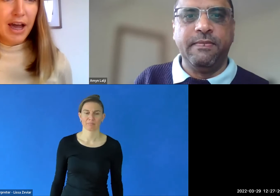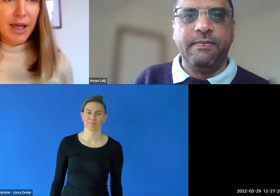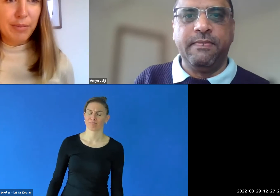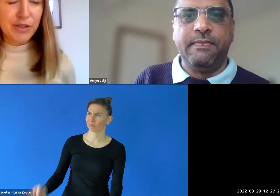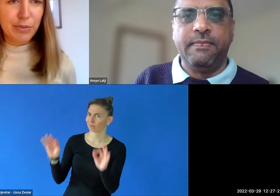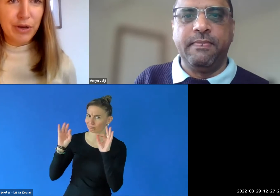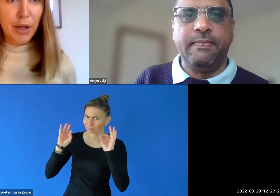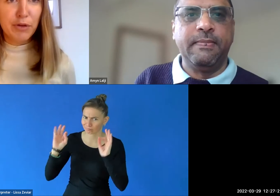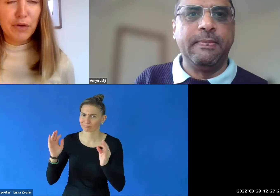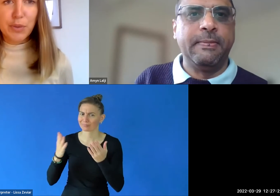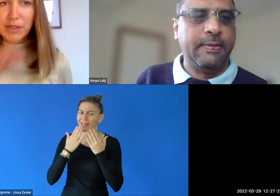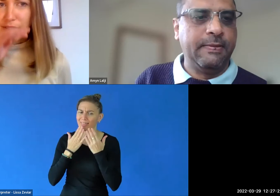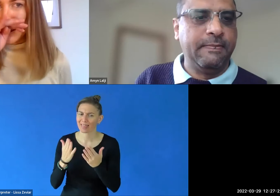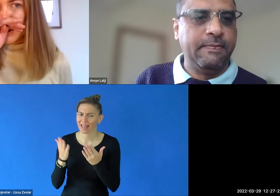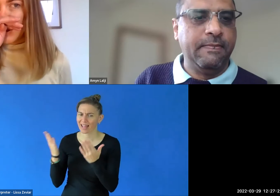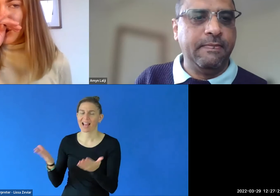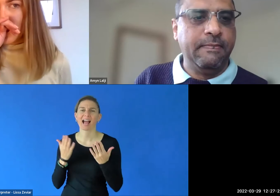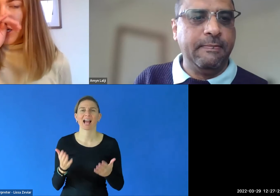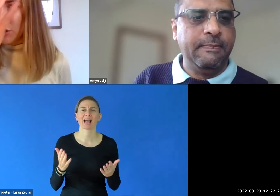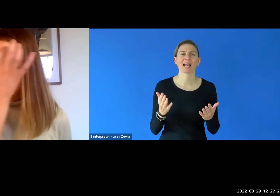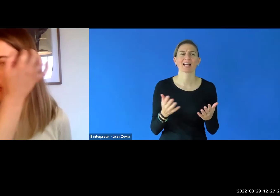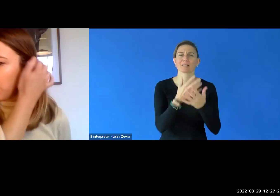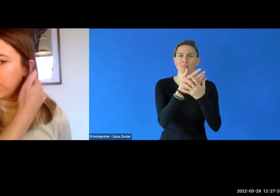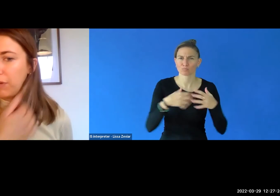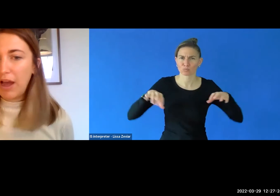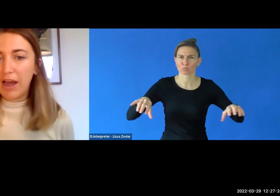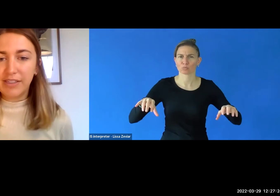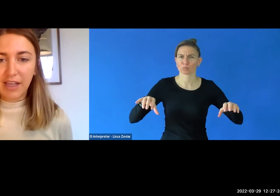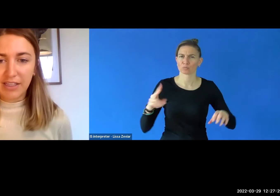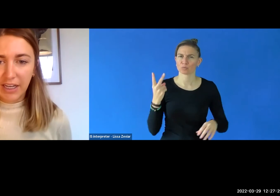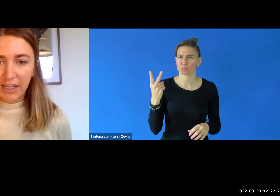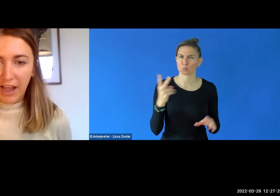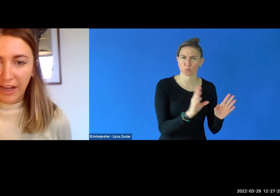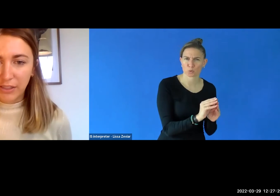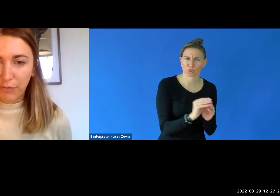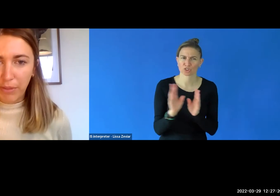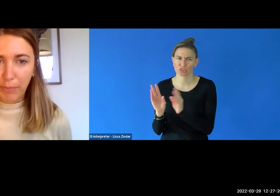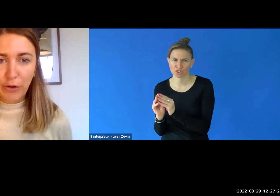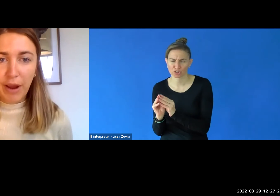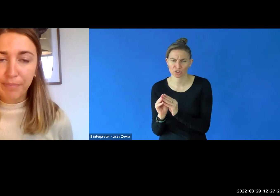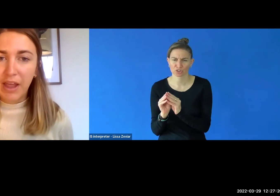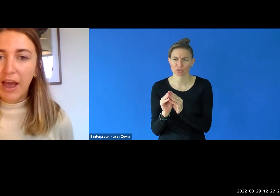Now we go to the second two sessions. These will be to discuss the learnings from the programme.